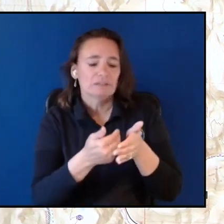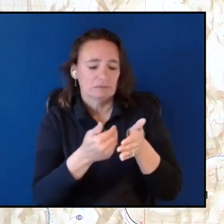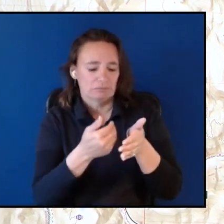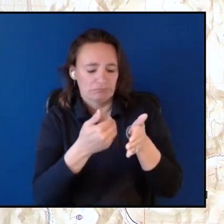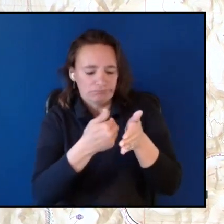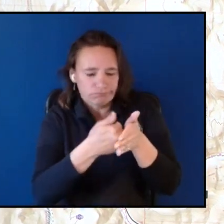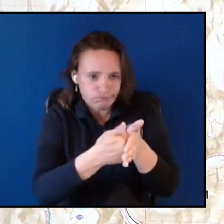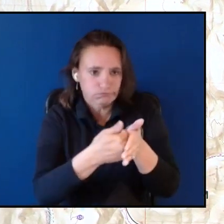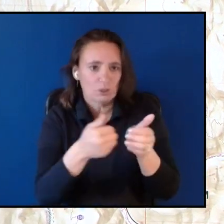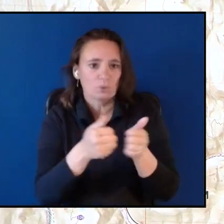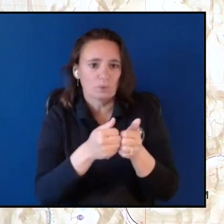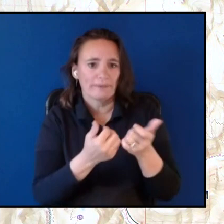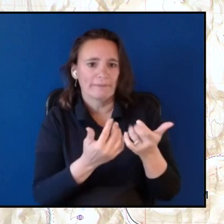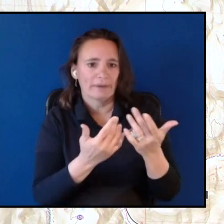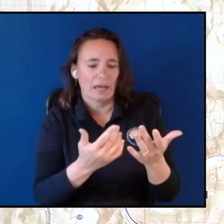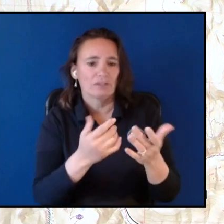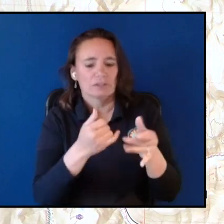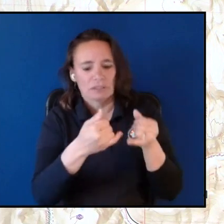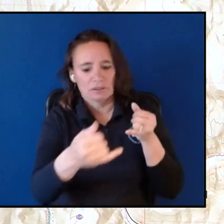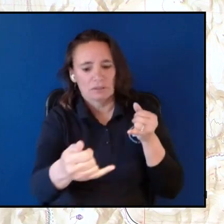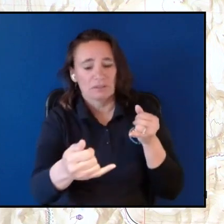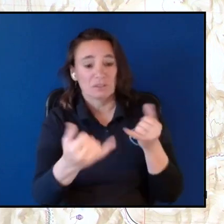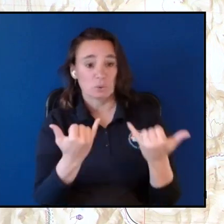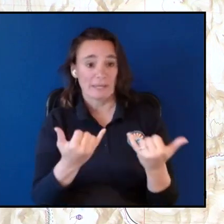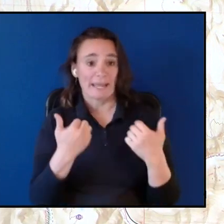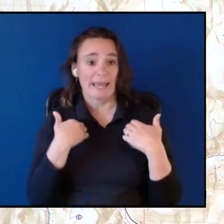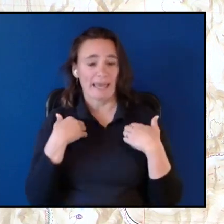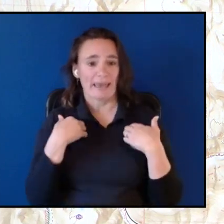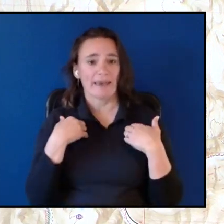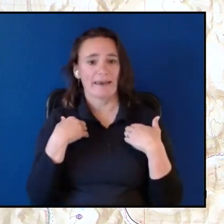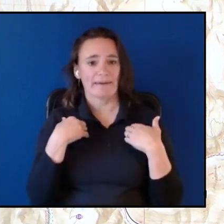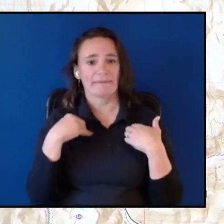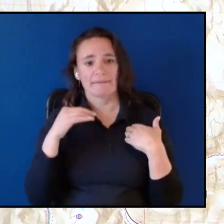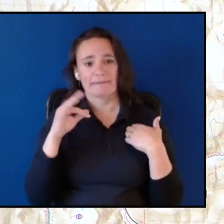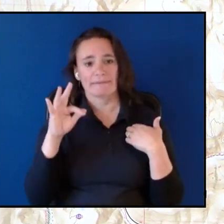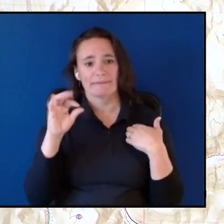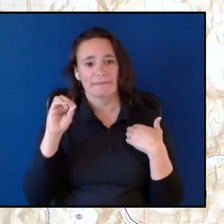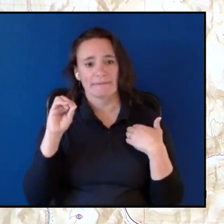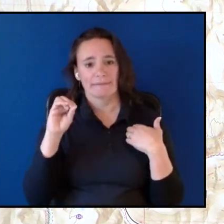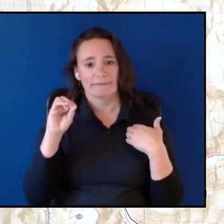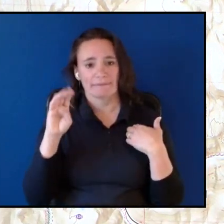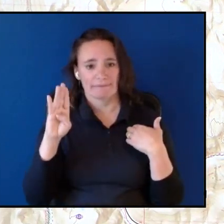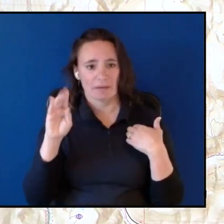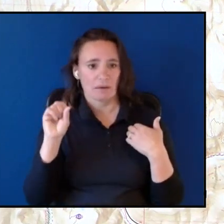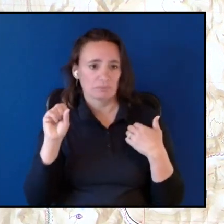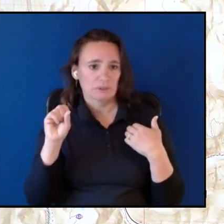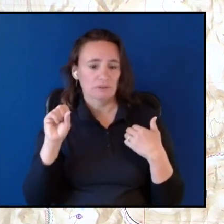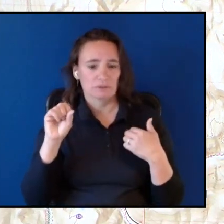Observers that are going in there. They that people that are just really good at mapping that work for the Plan Shop,